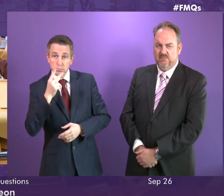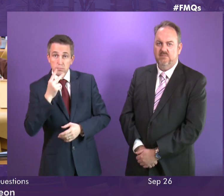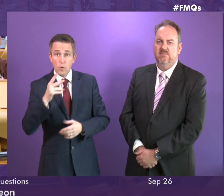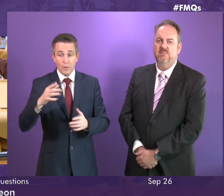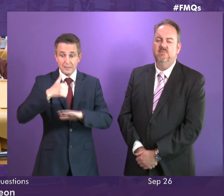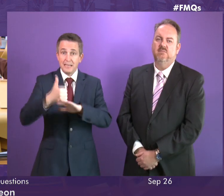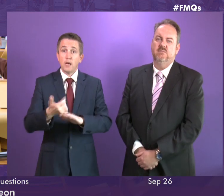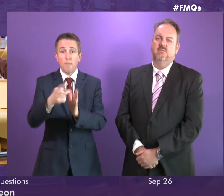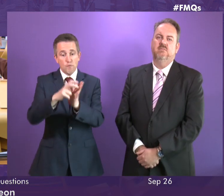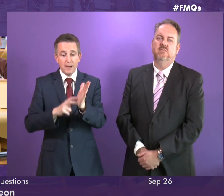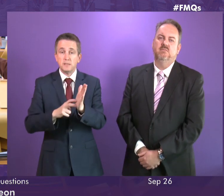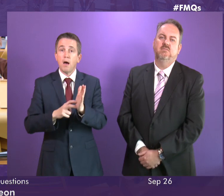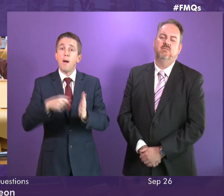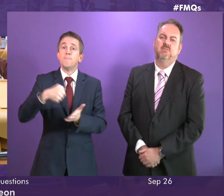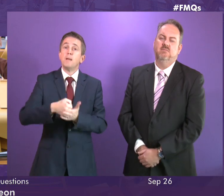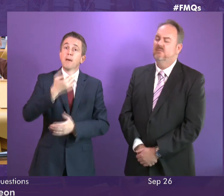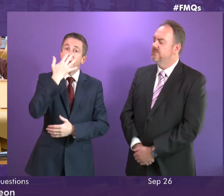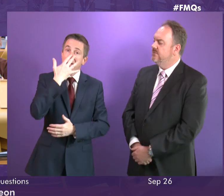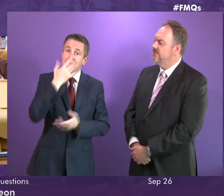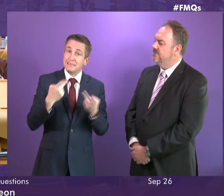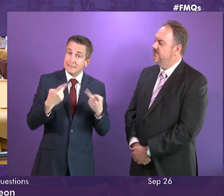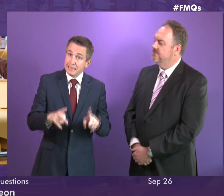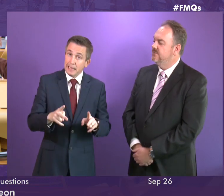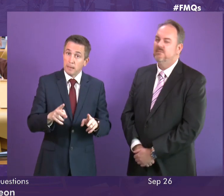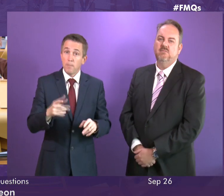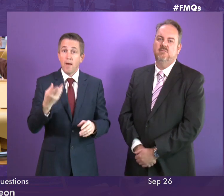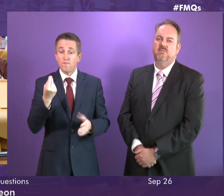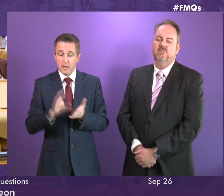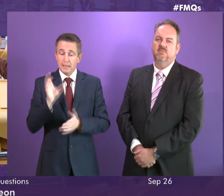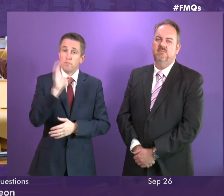register and a mandatory age verification scheme and we have funded trading standards